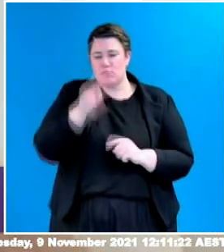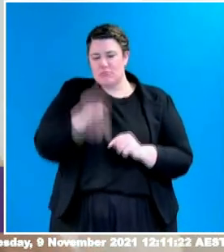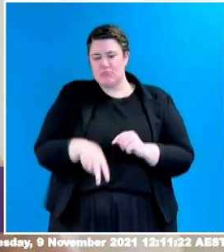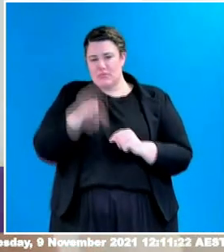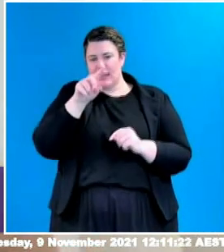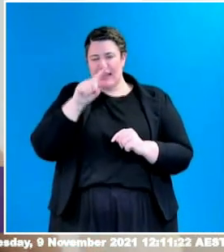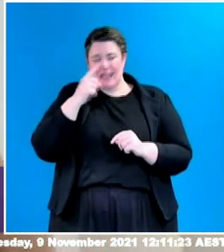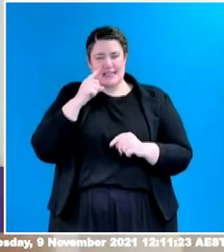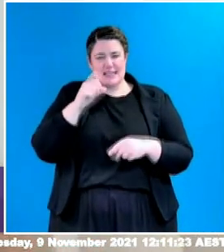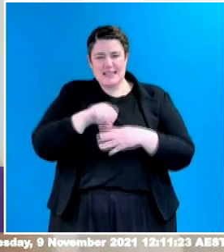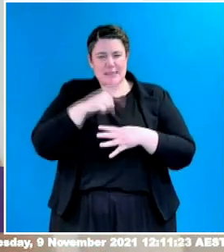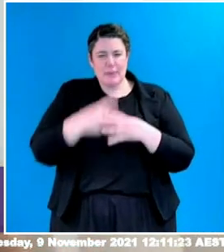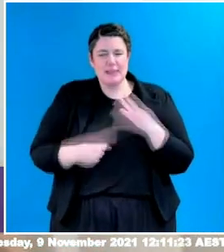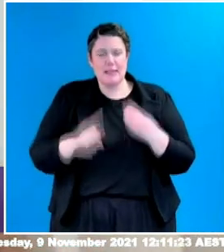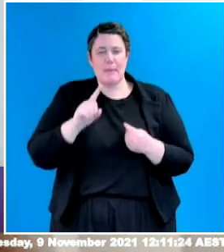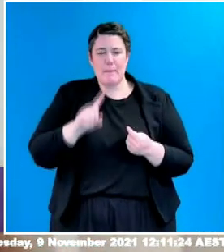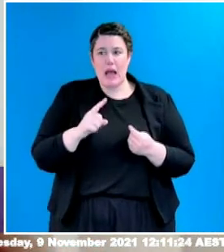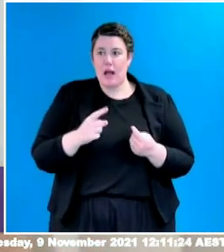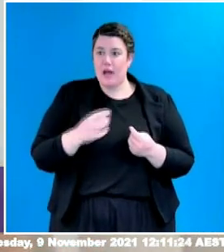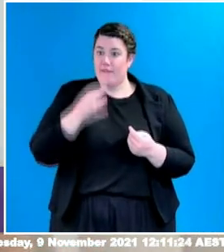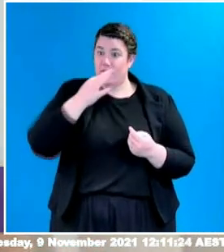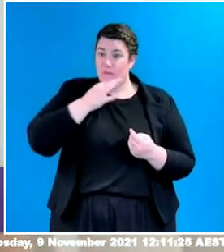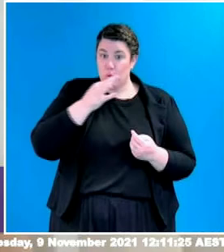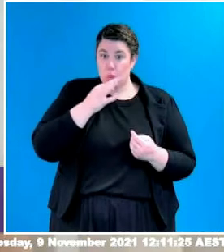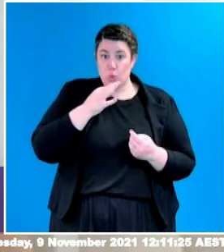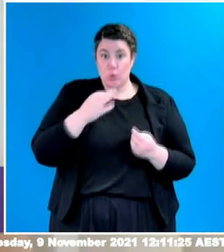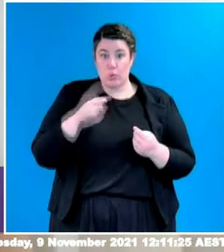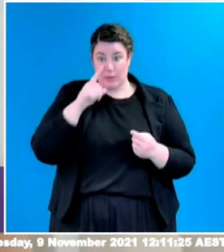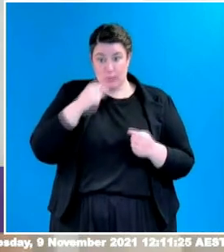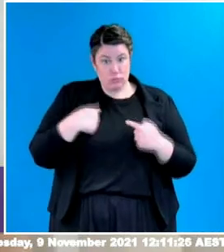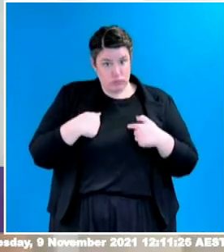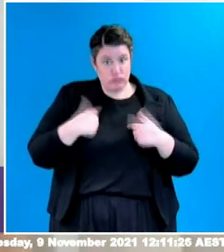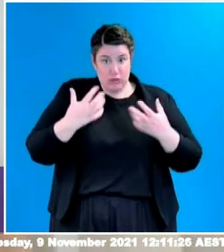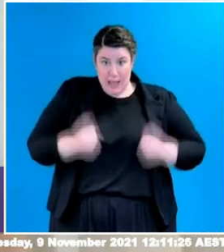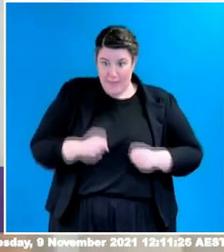I mean that there are very few openly disabled people in positions of